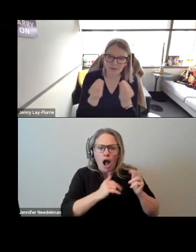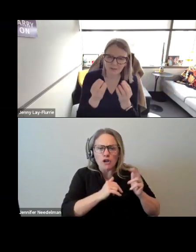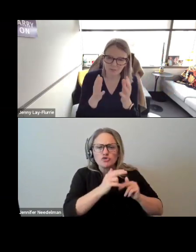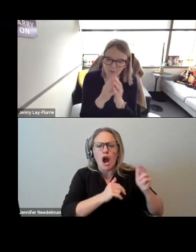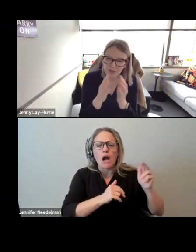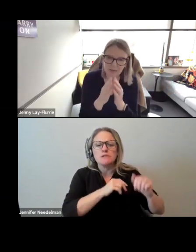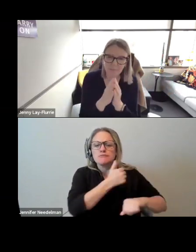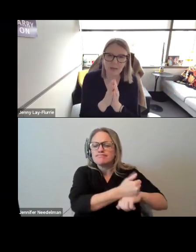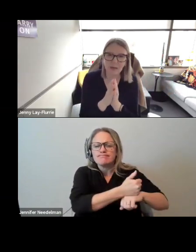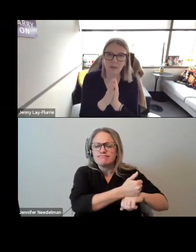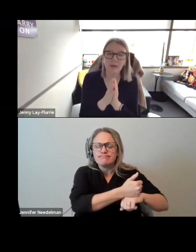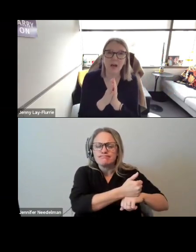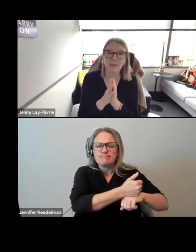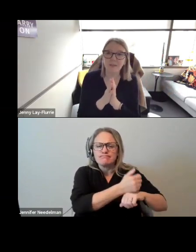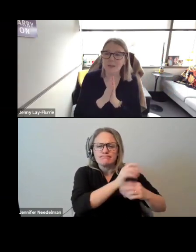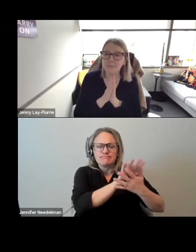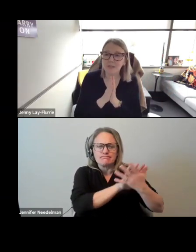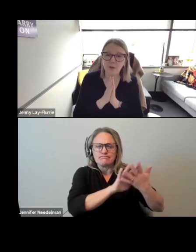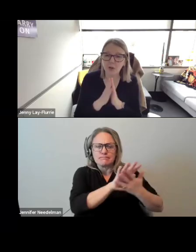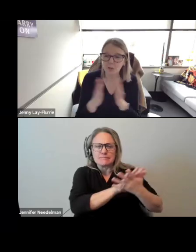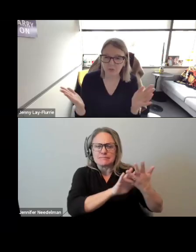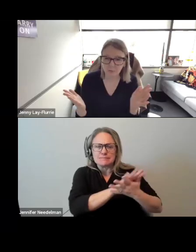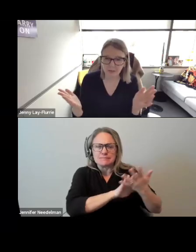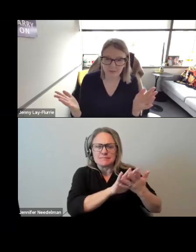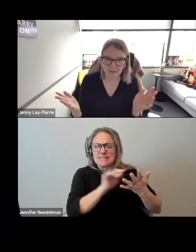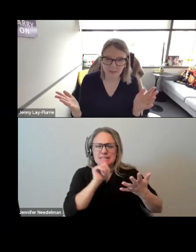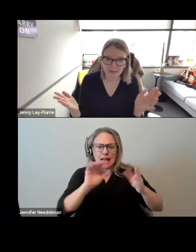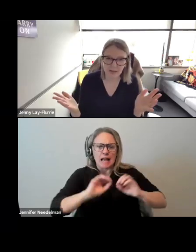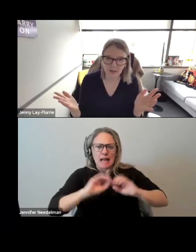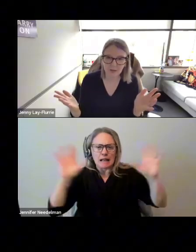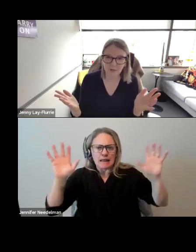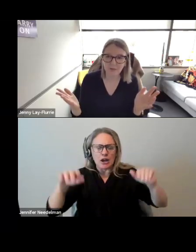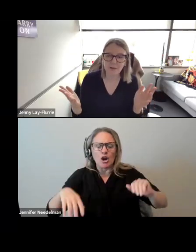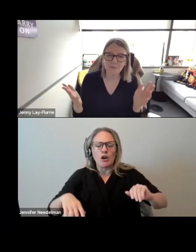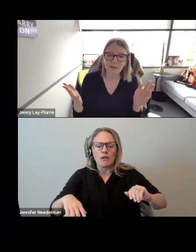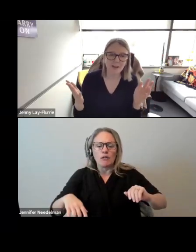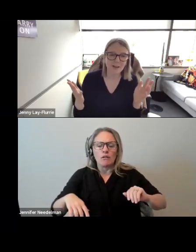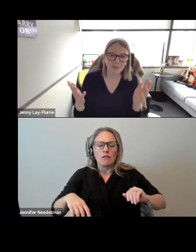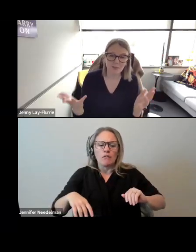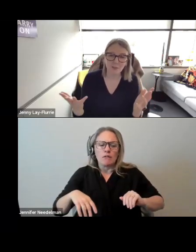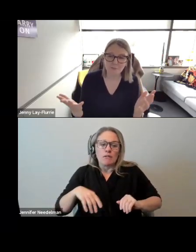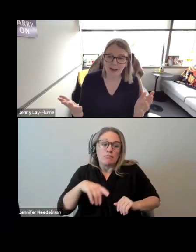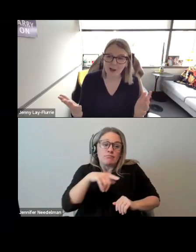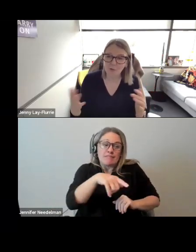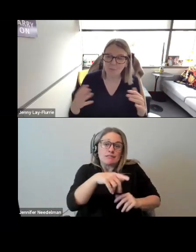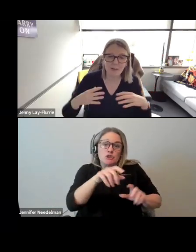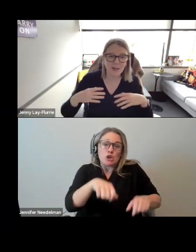what does that really mean? And this may be far too simplistic an analogy for some and for some it may help.